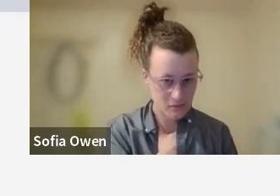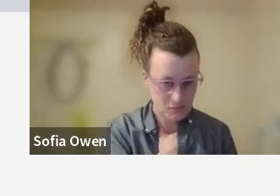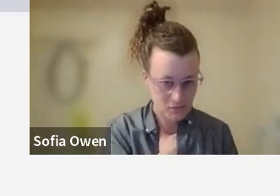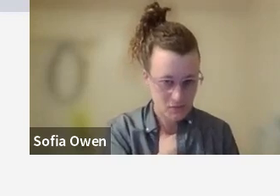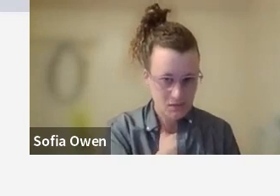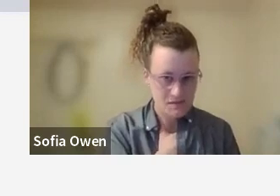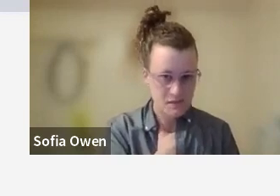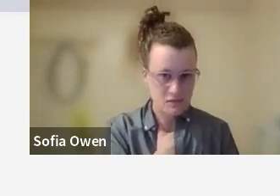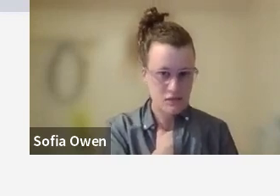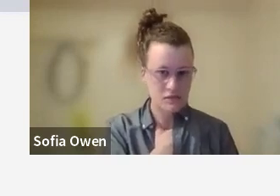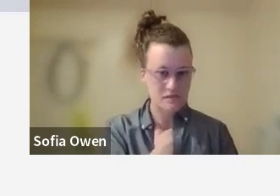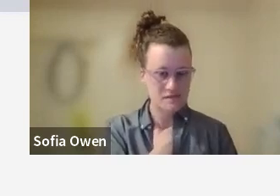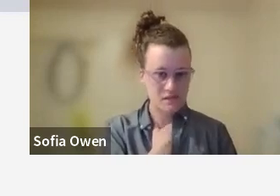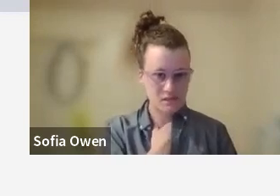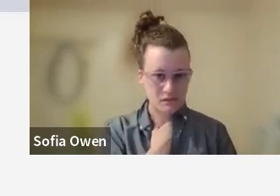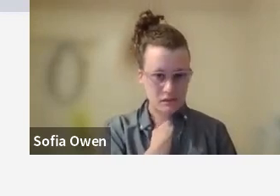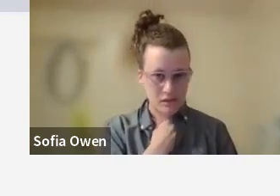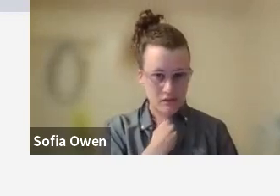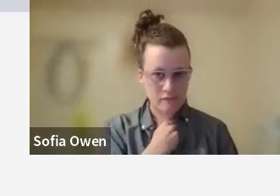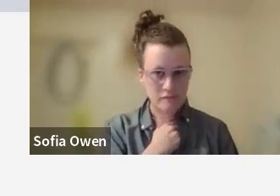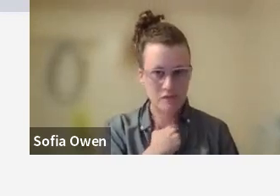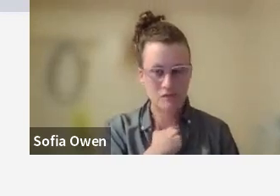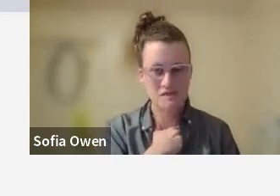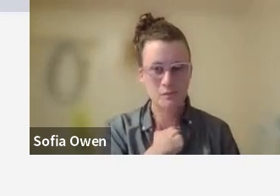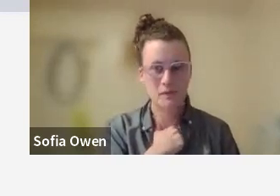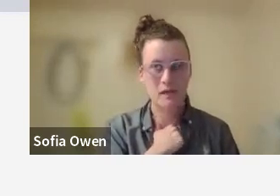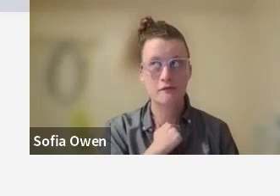to make sure that you work to be registered in two government systems. This is a really,